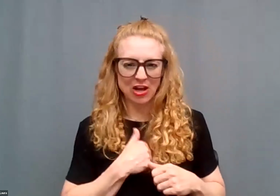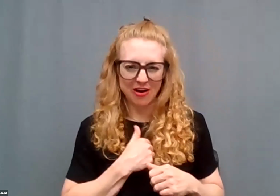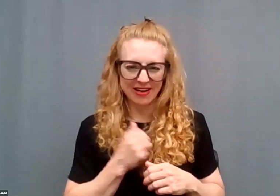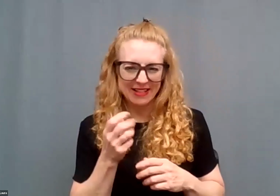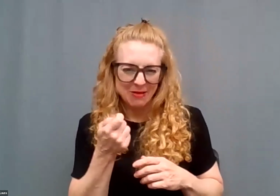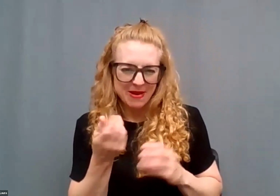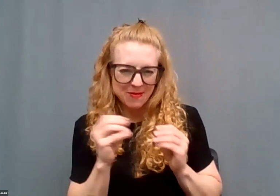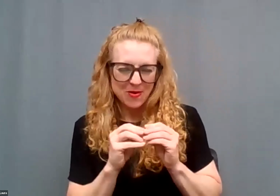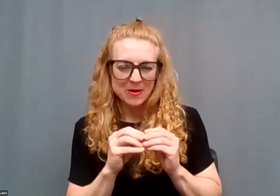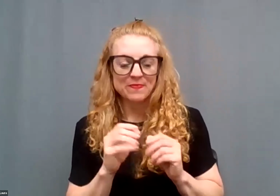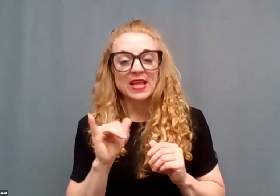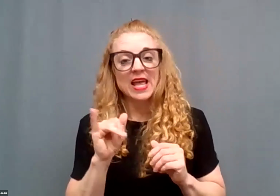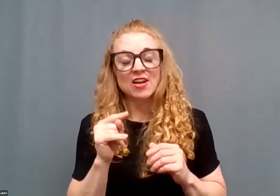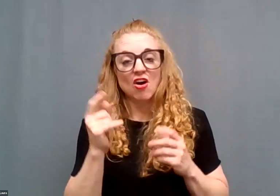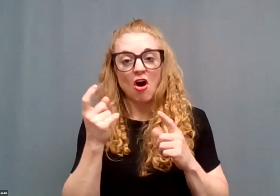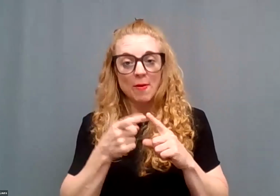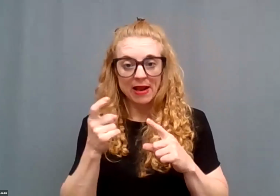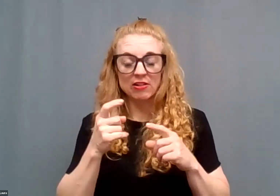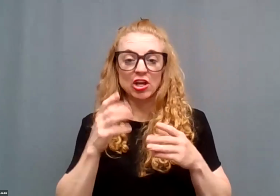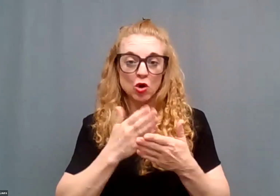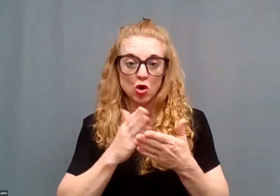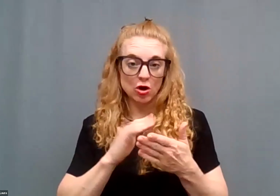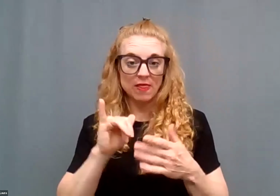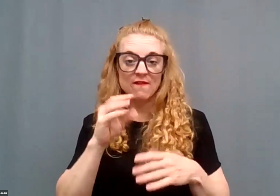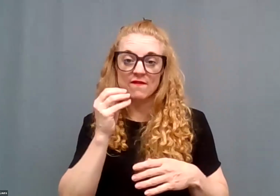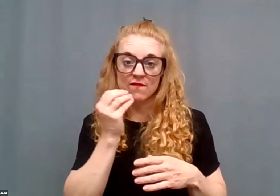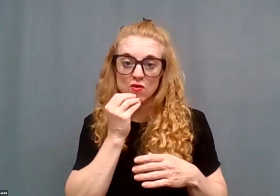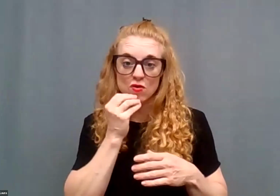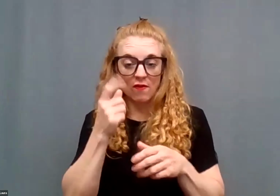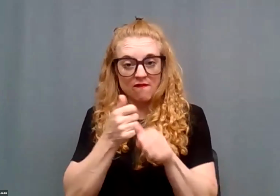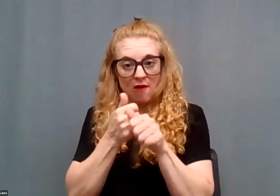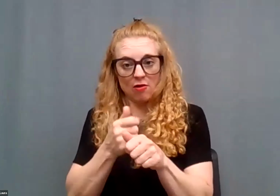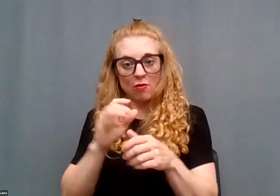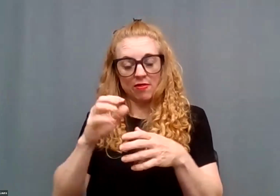more uh it automatically clicks the food for the manufacturer's instructions with